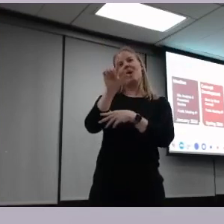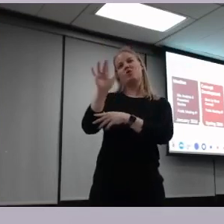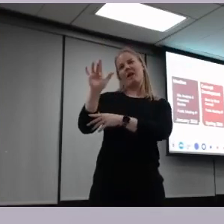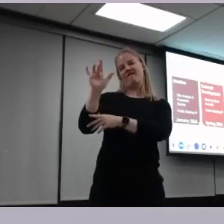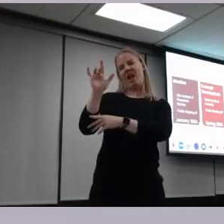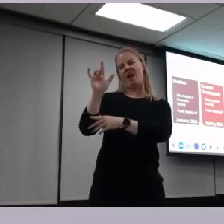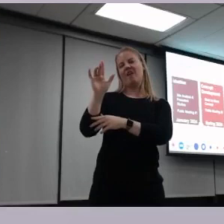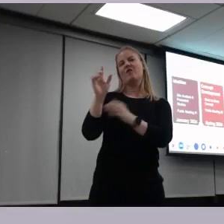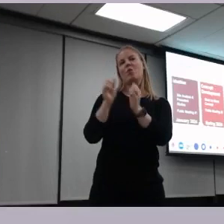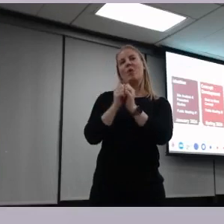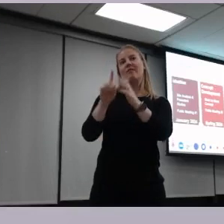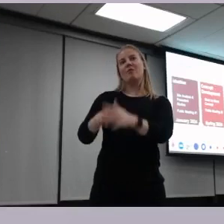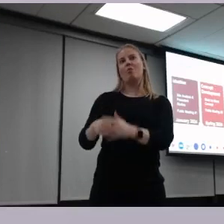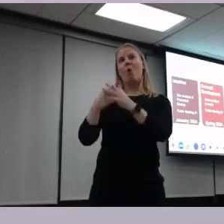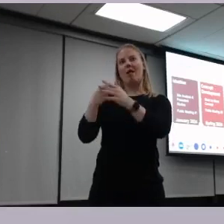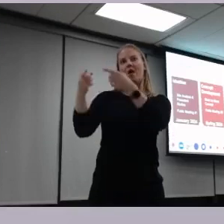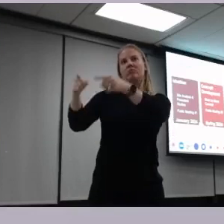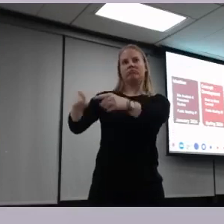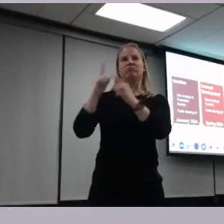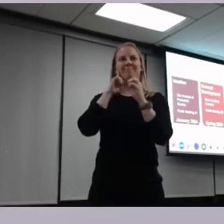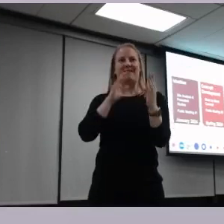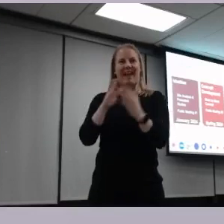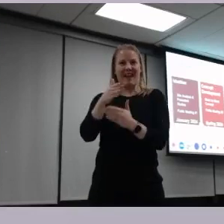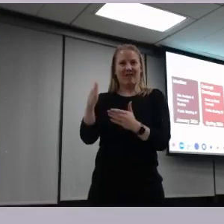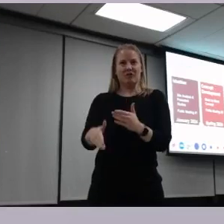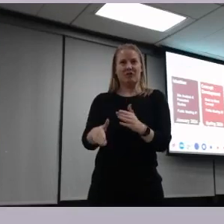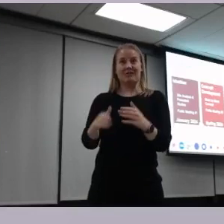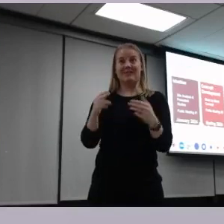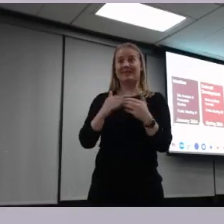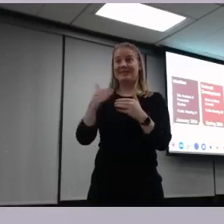Next slide, please. sorry. No, next slide.